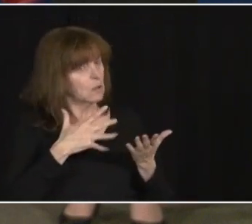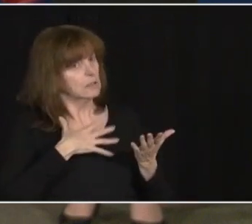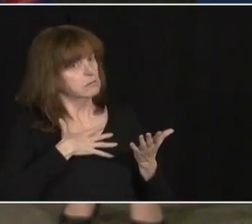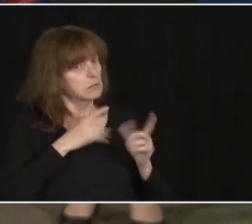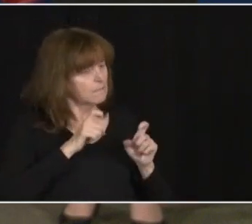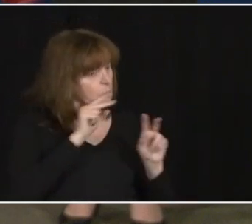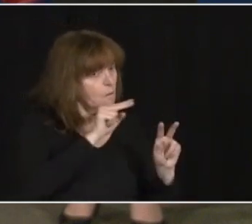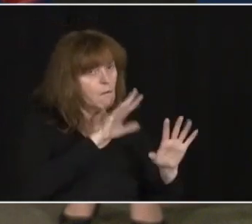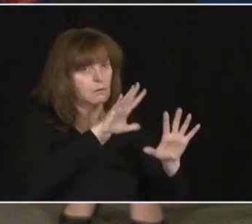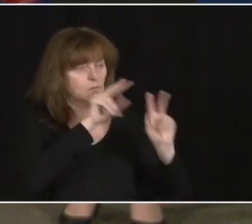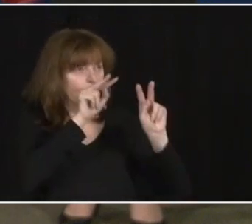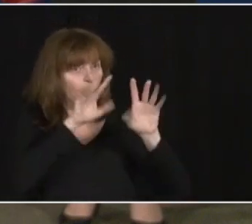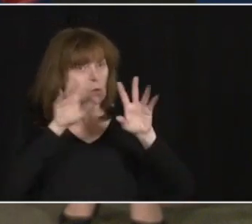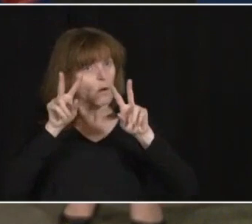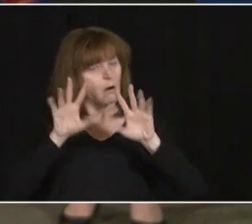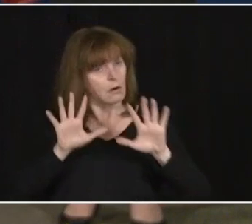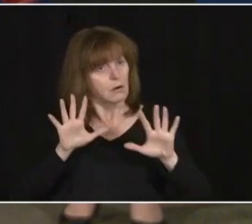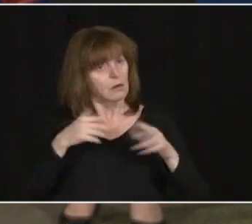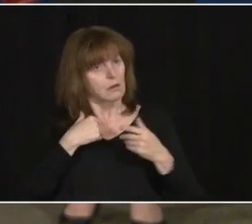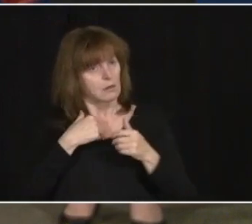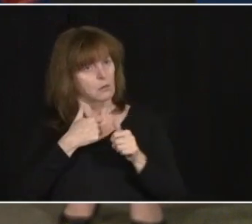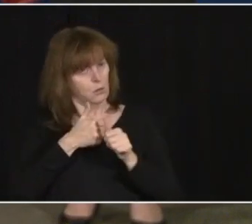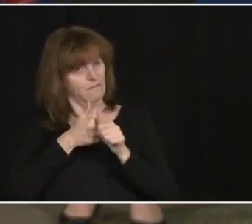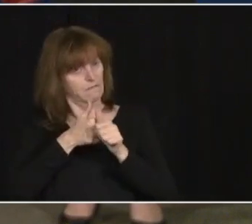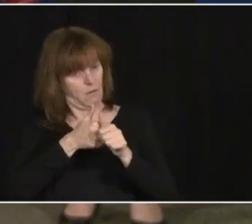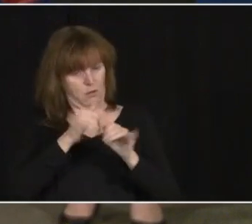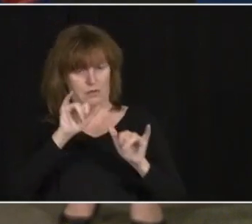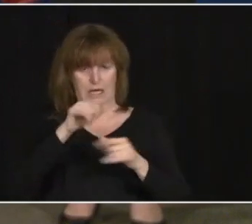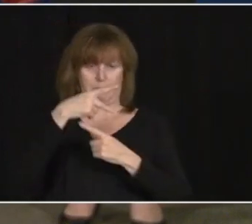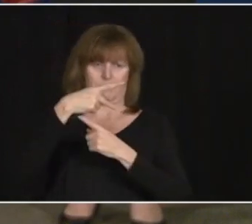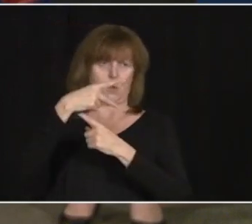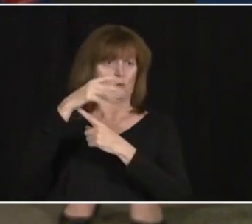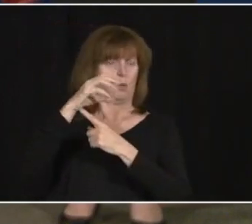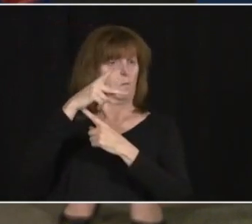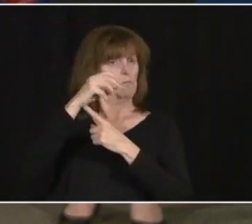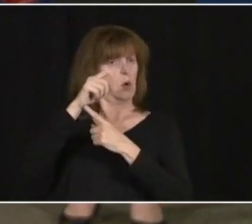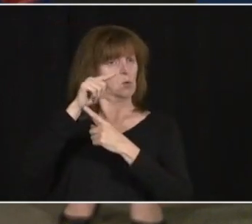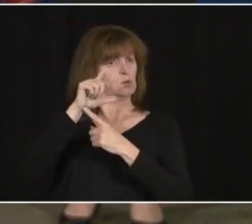are monitoring it based on postal code and we are putting resources that are needed in that area.